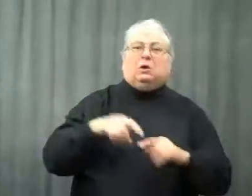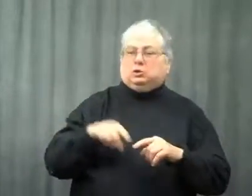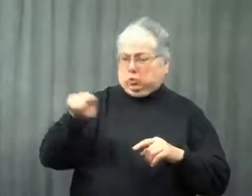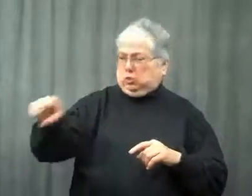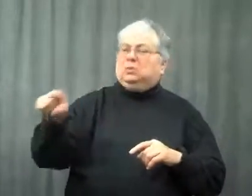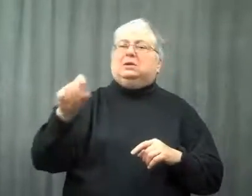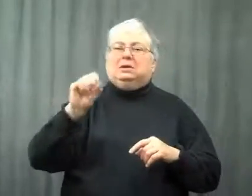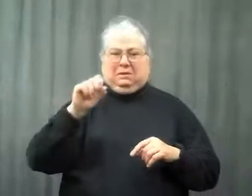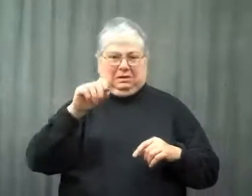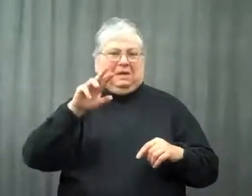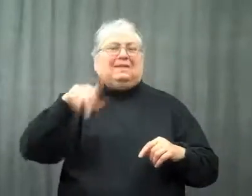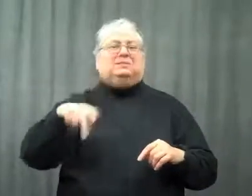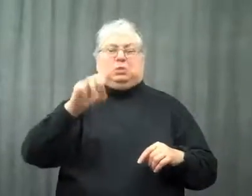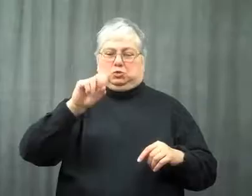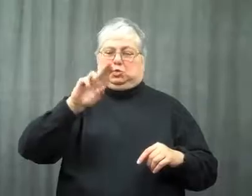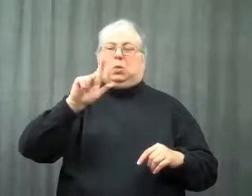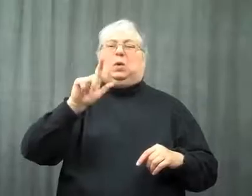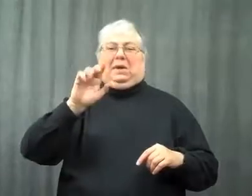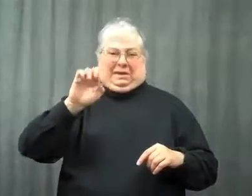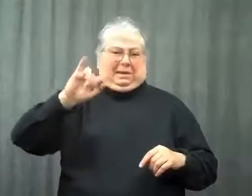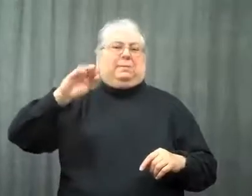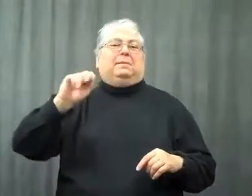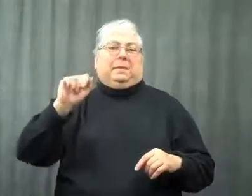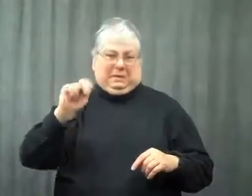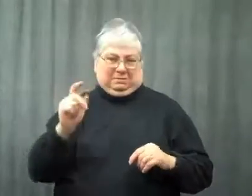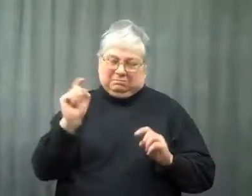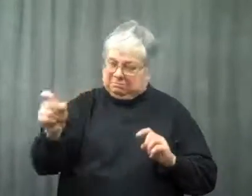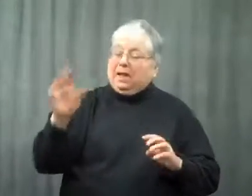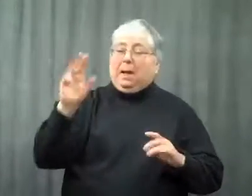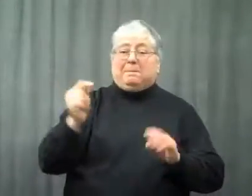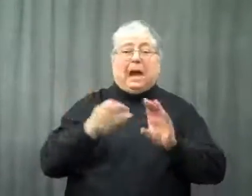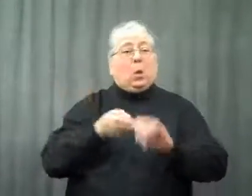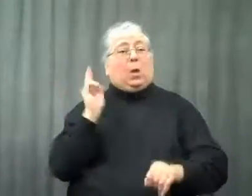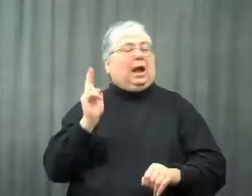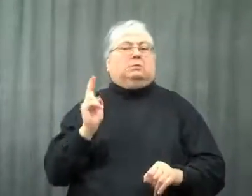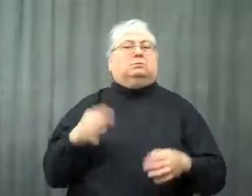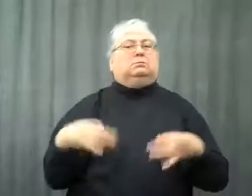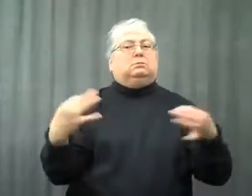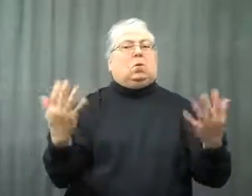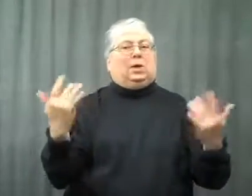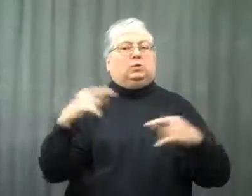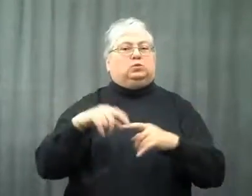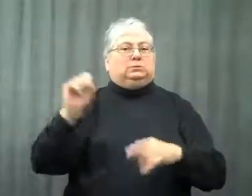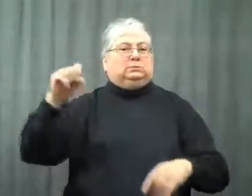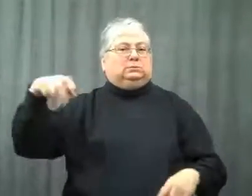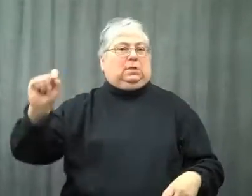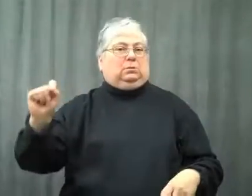to the Vice President, but would not leave until September.